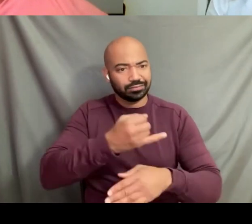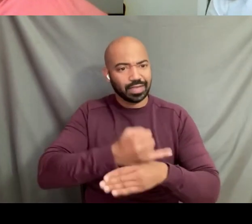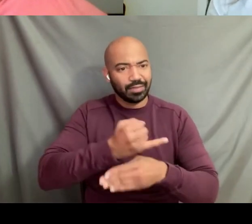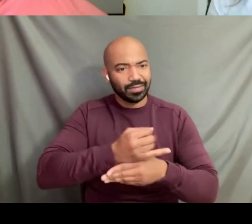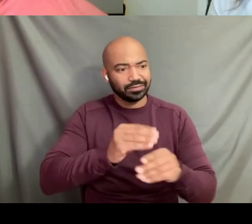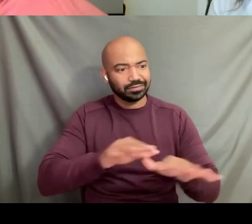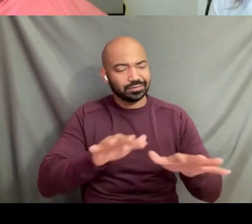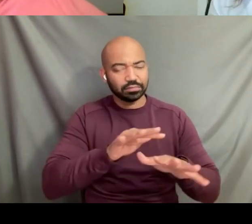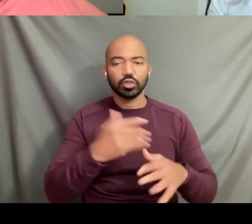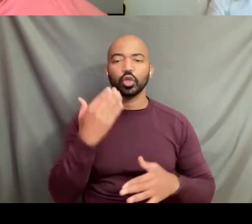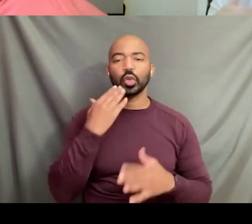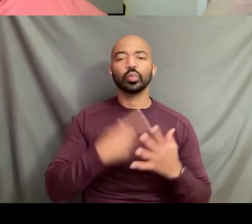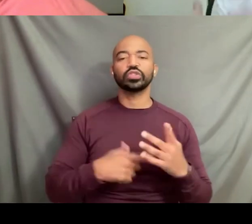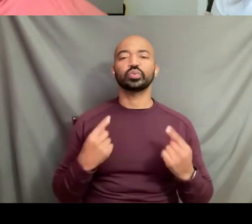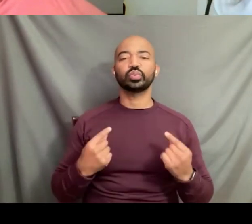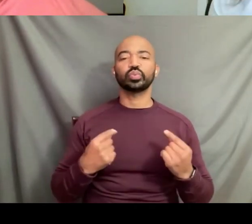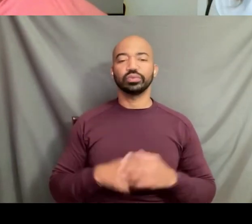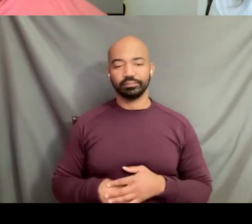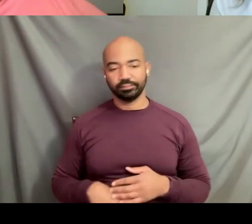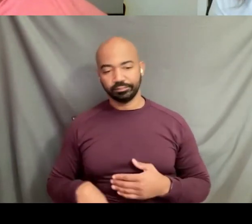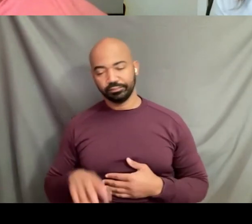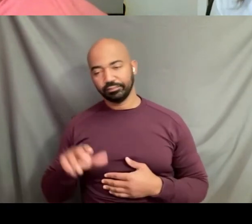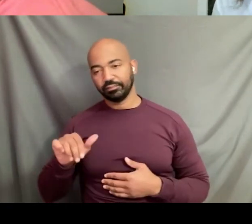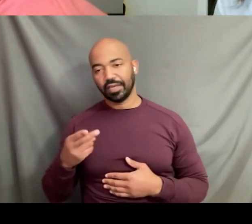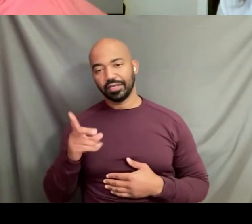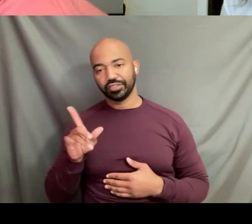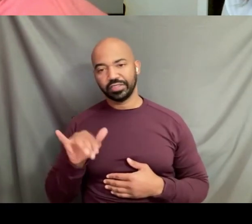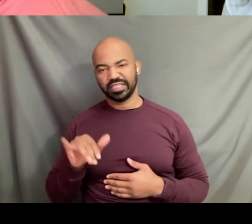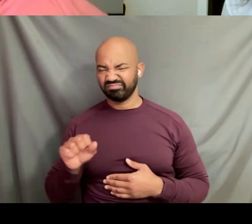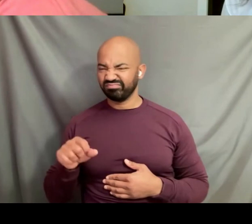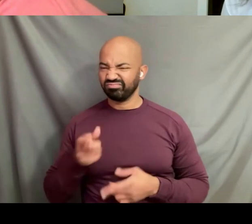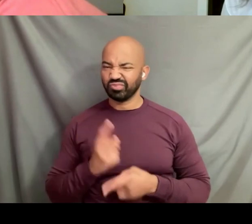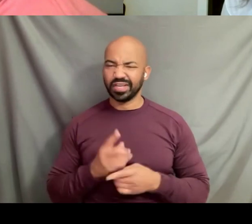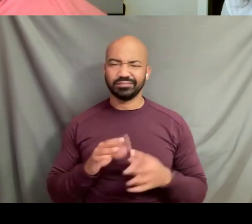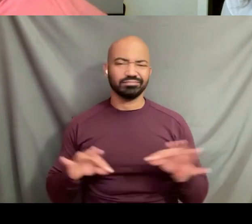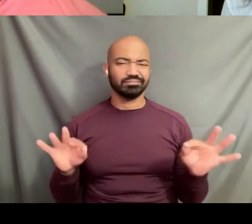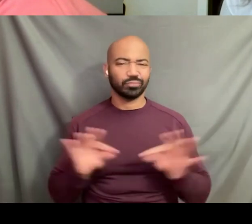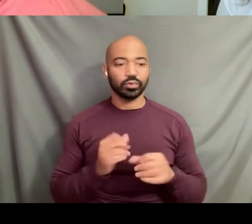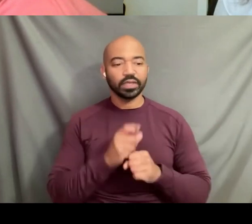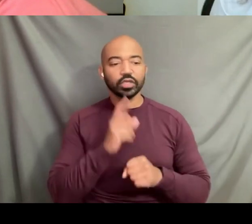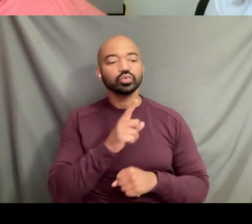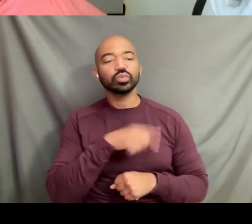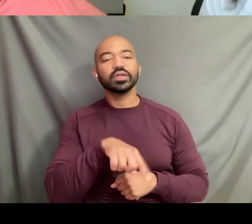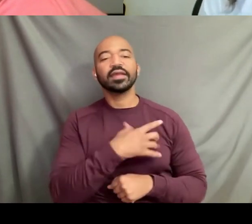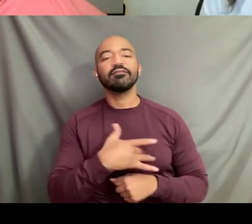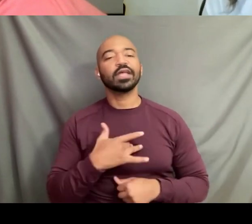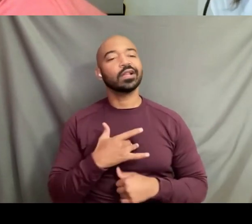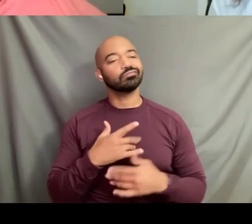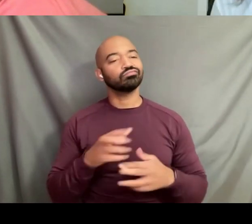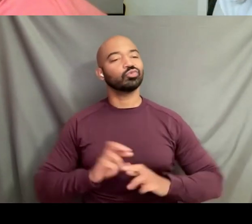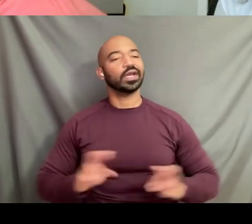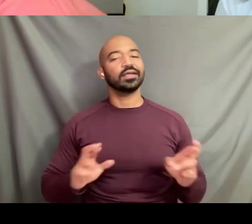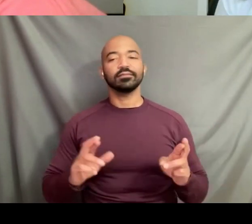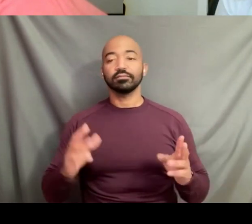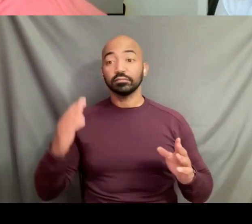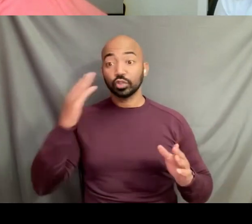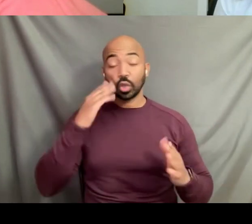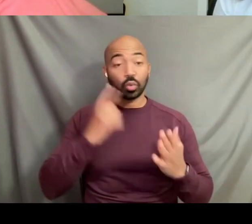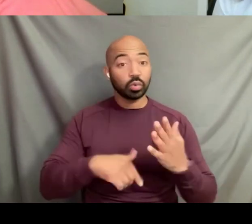again like you were saying, making them feel prepared and have some level of expectation, knowing what to expect and what's expected of them.